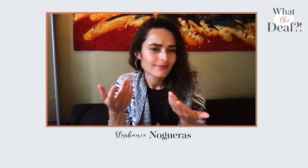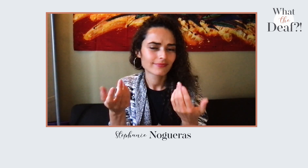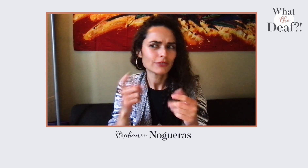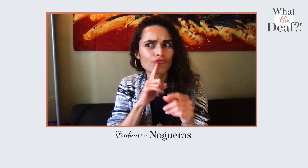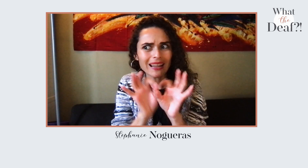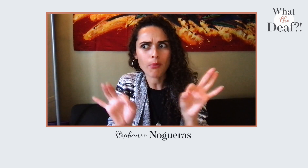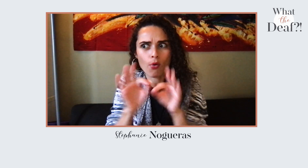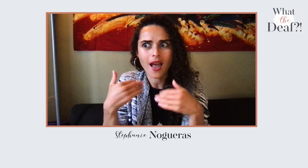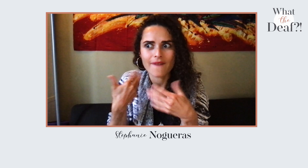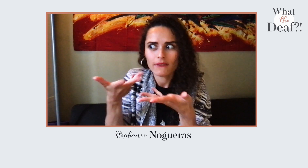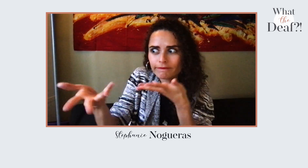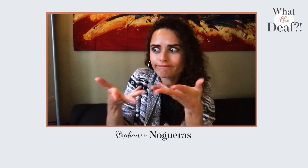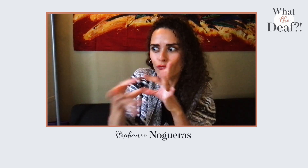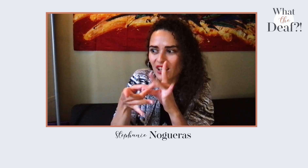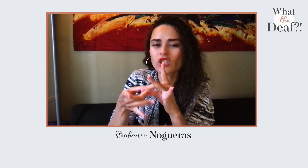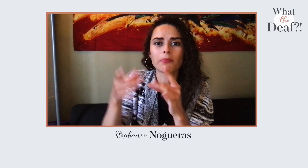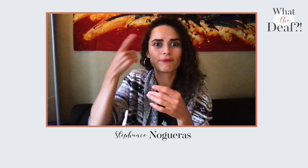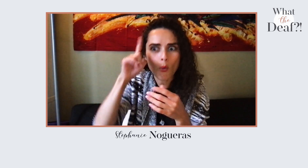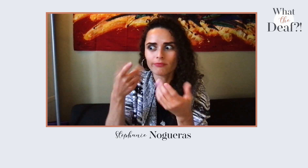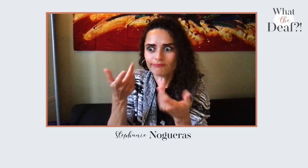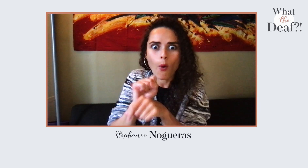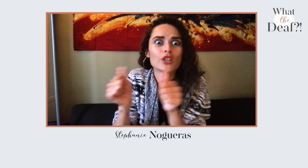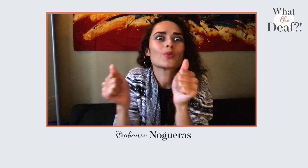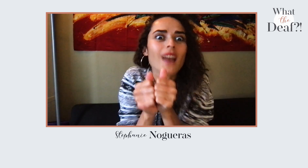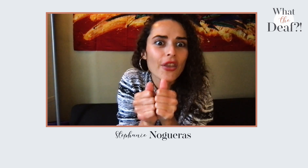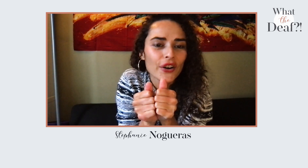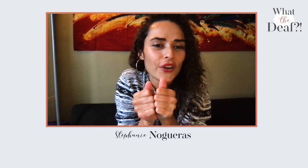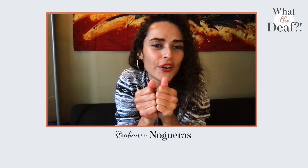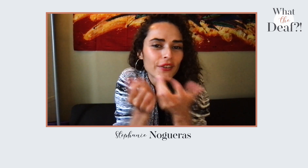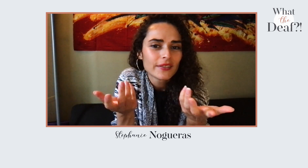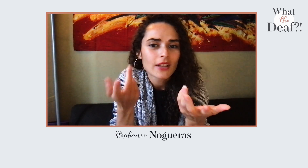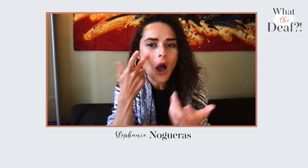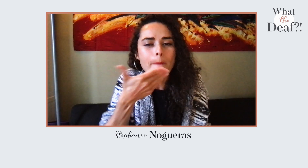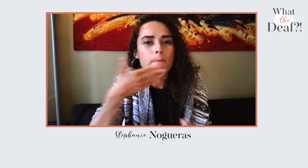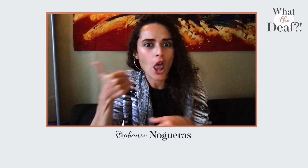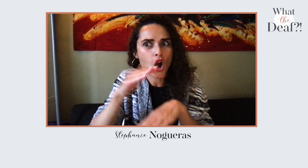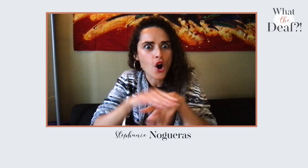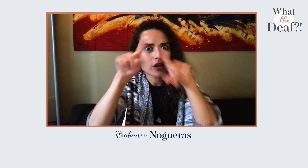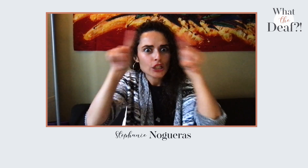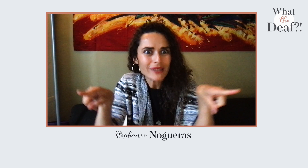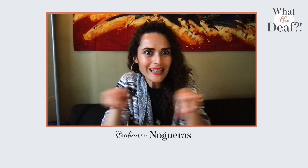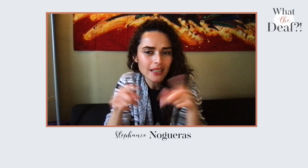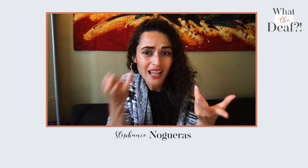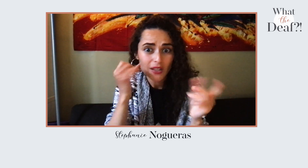It's really important to have these relationships, because we're working together and it looks so much better on the screen.